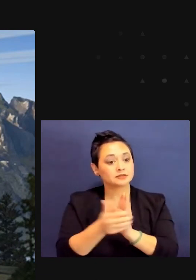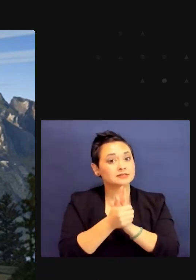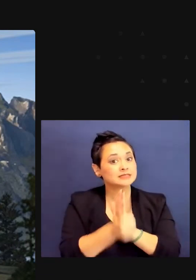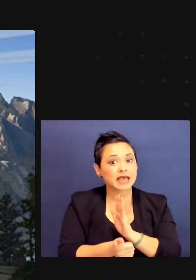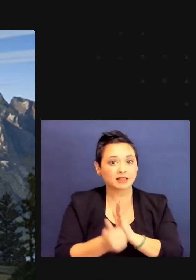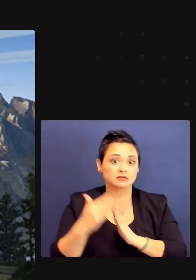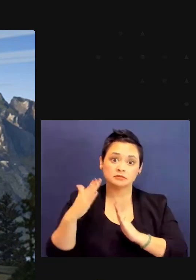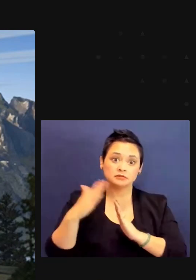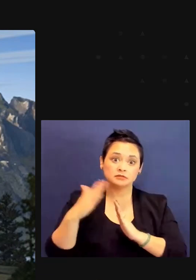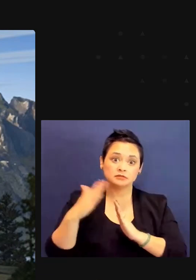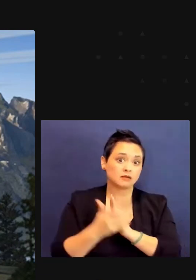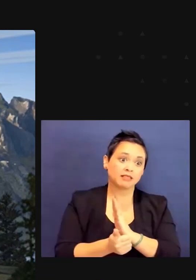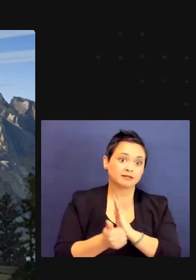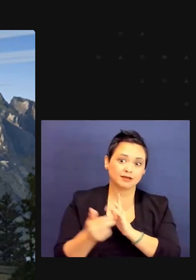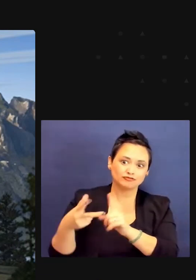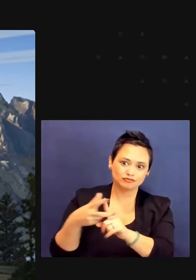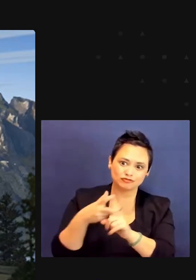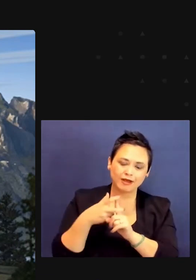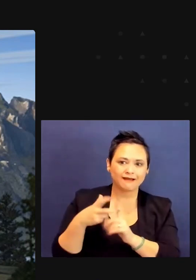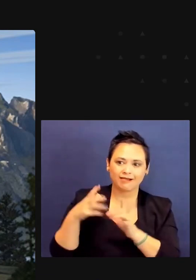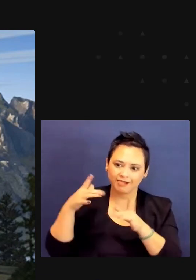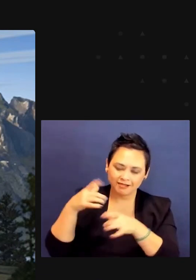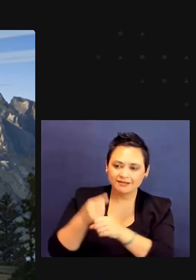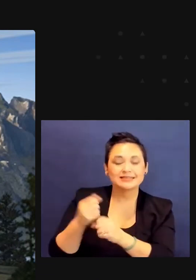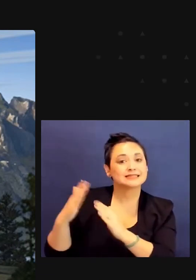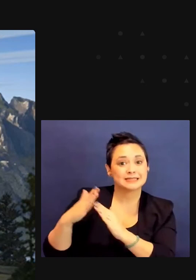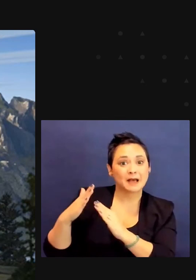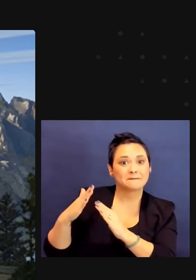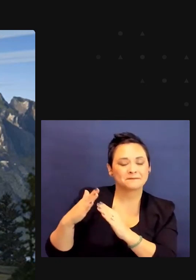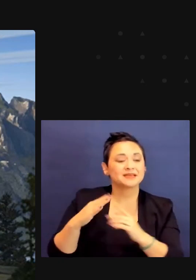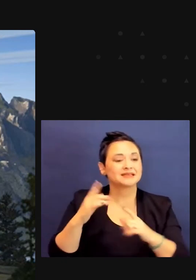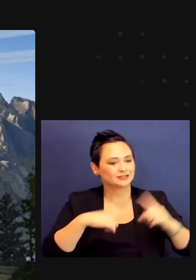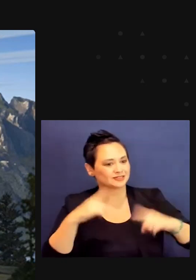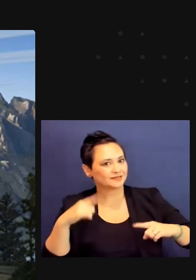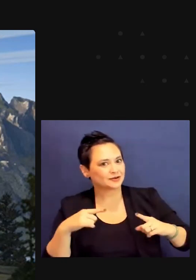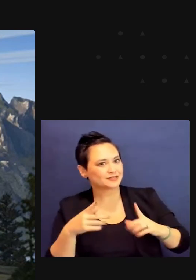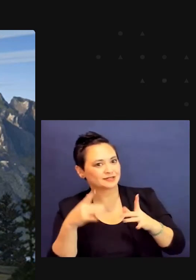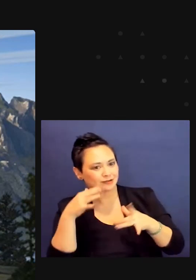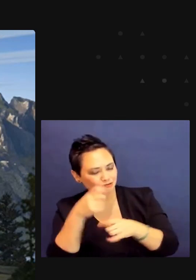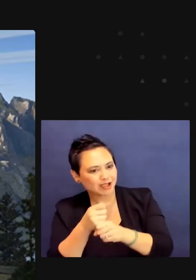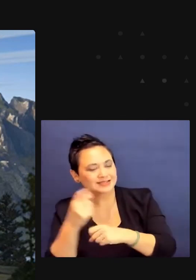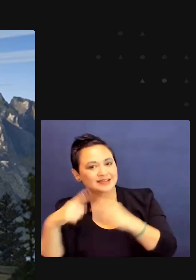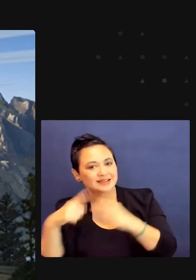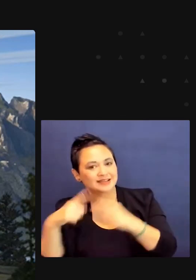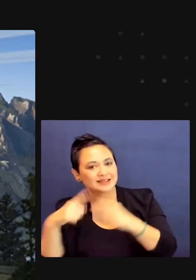So as you're thinking and putting together your leadership team, really think about, like, what do you want your studio to look like?